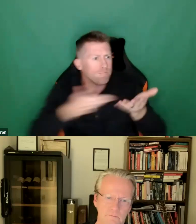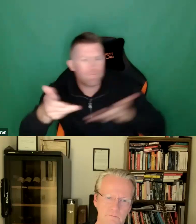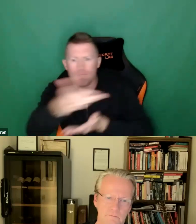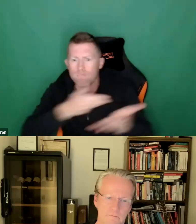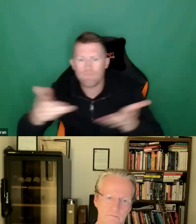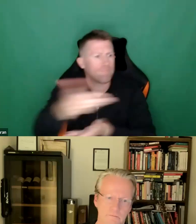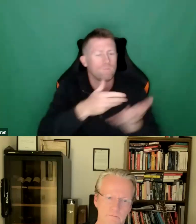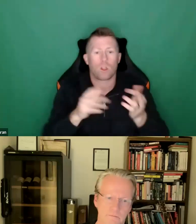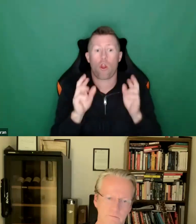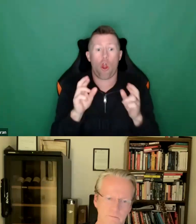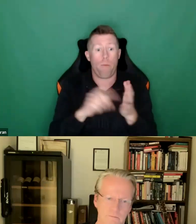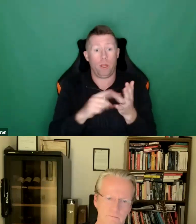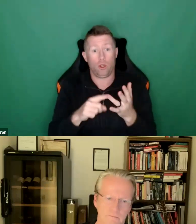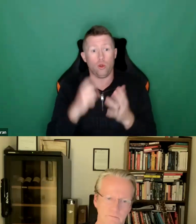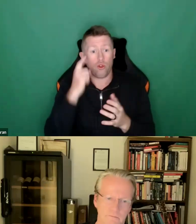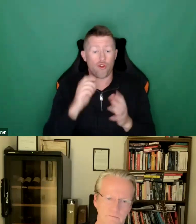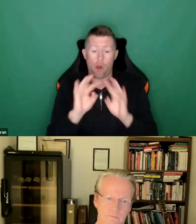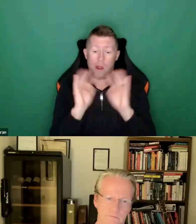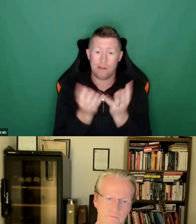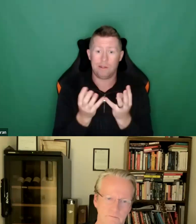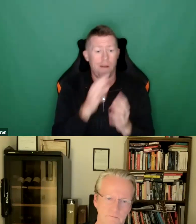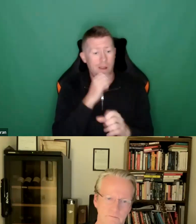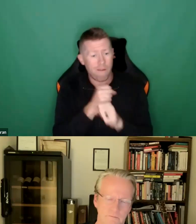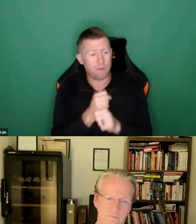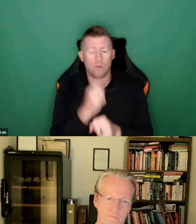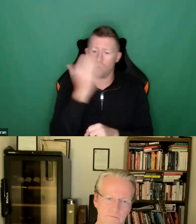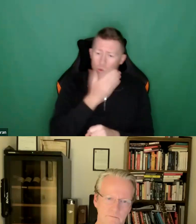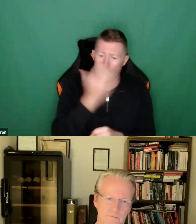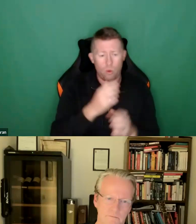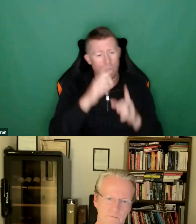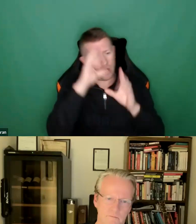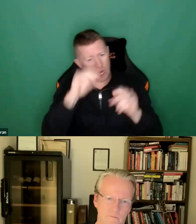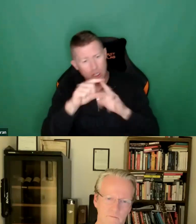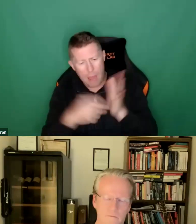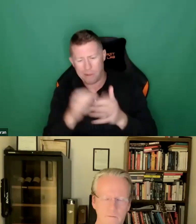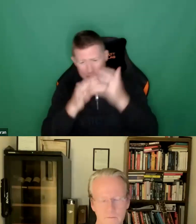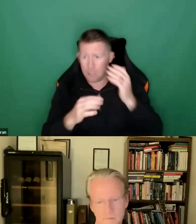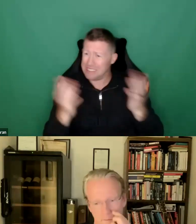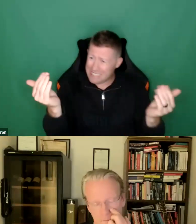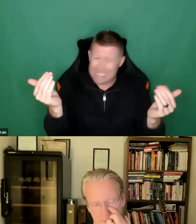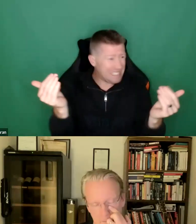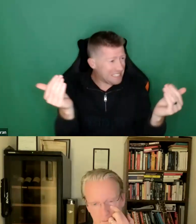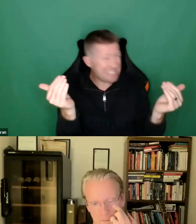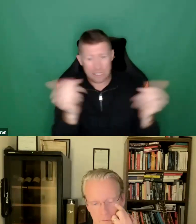in quite a lot of things, and one of the great things about this is that you and I are